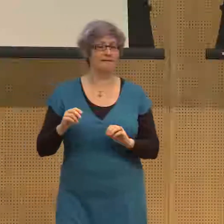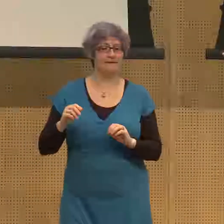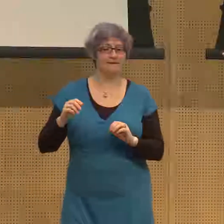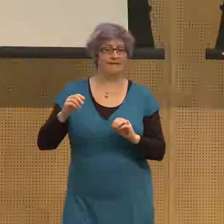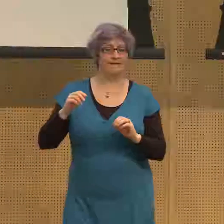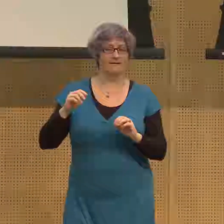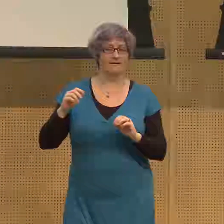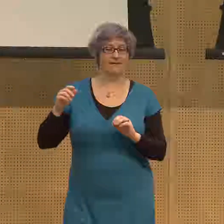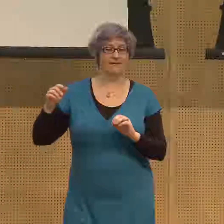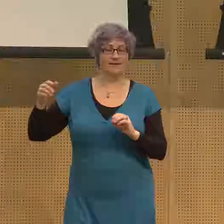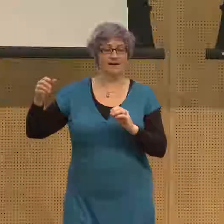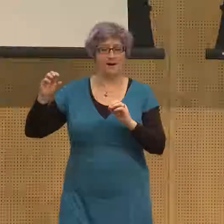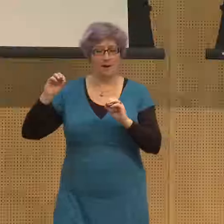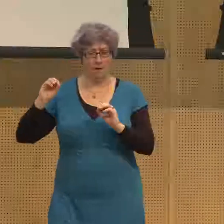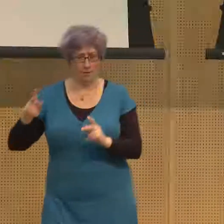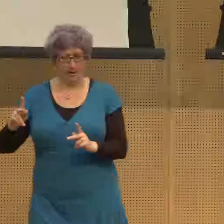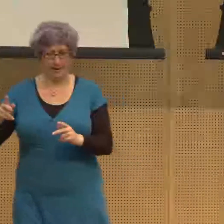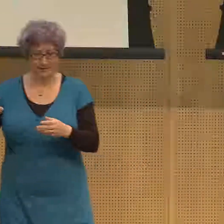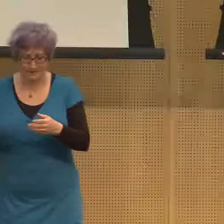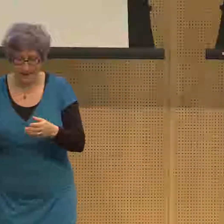and sat with the nun.